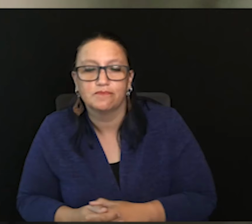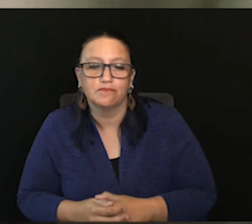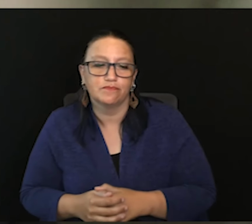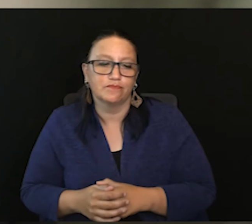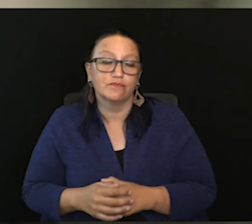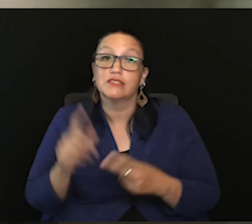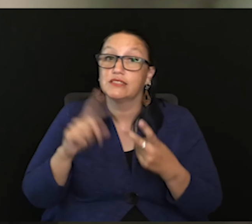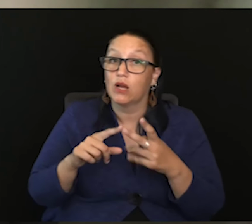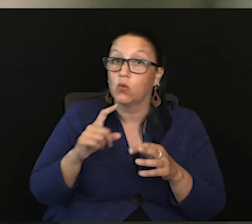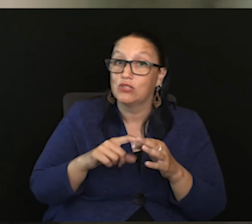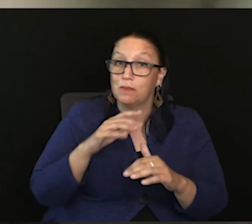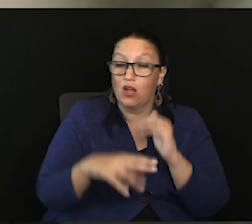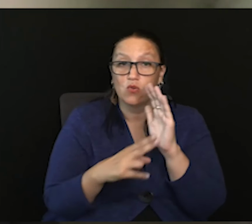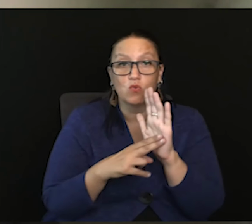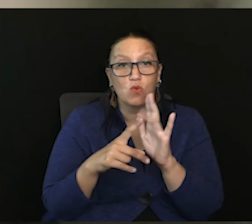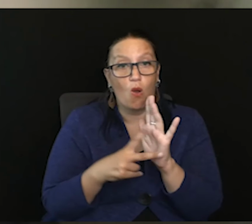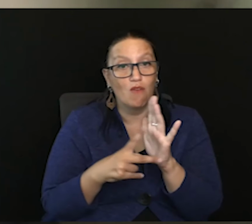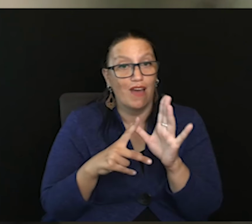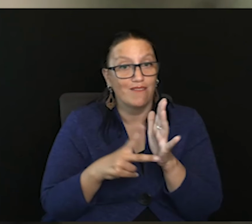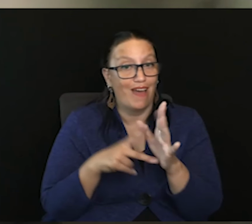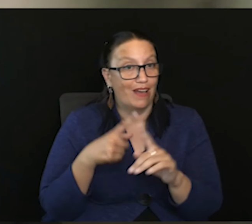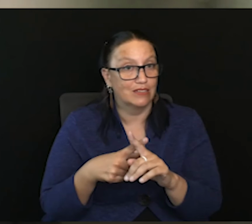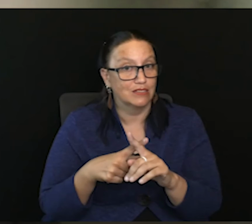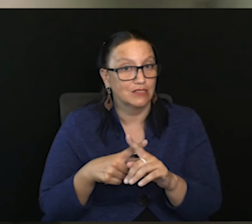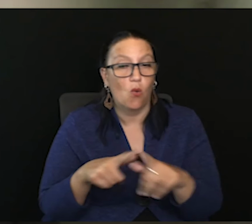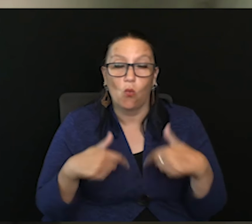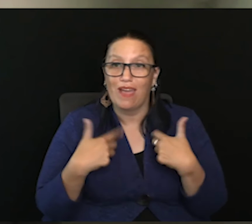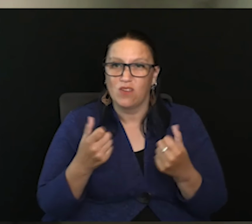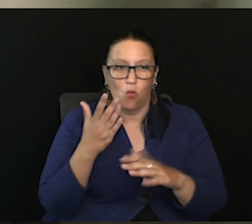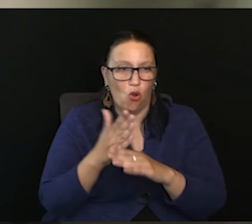the COVID Shield team is working now with general practices,